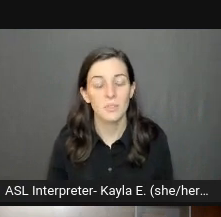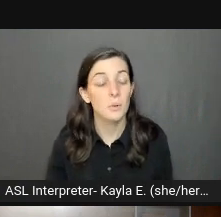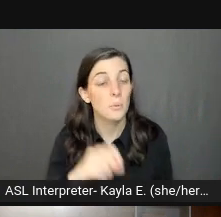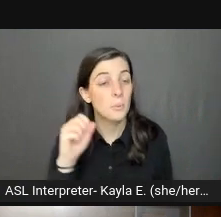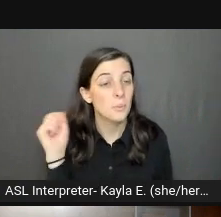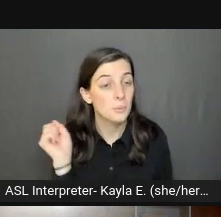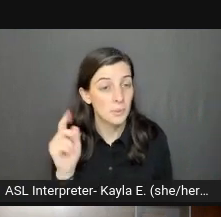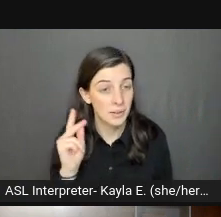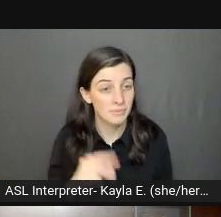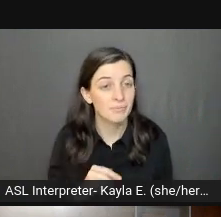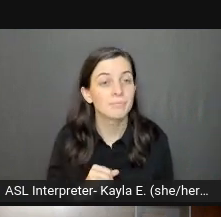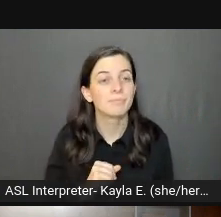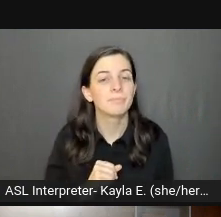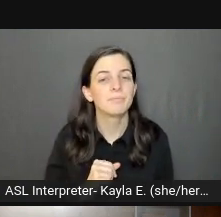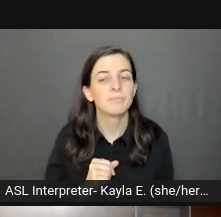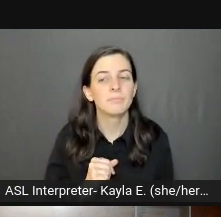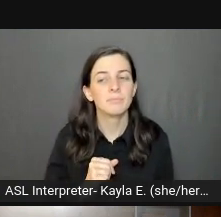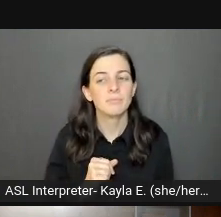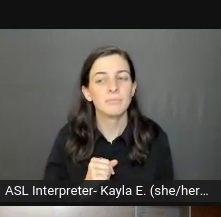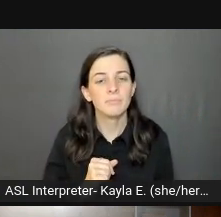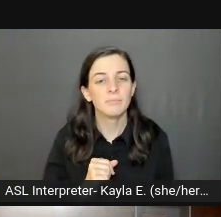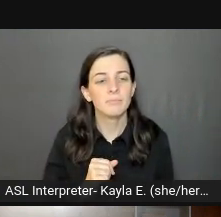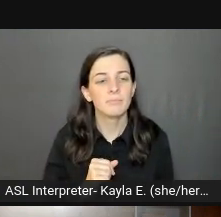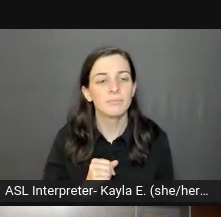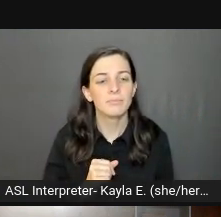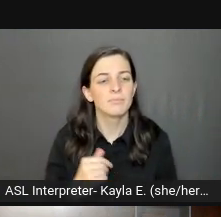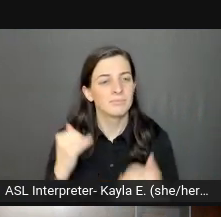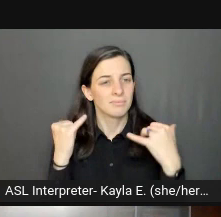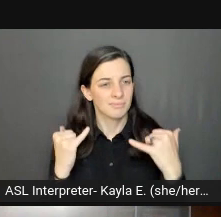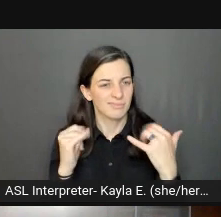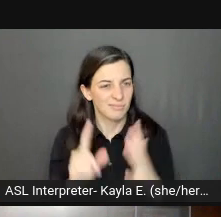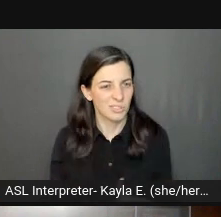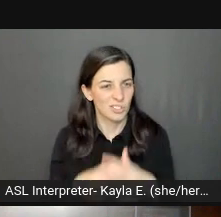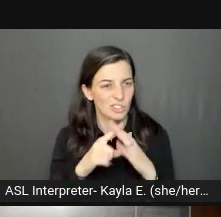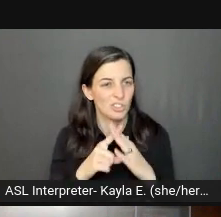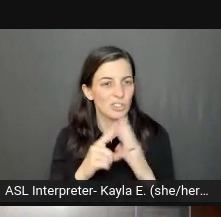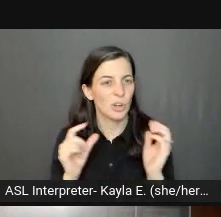Coming to that, let's start with something very important.